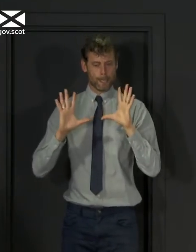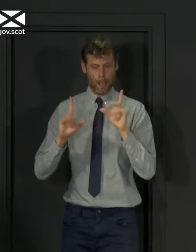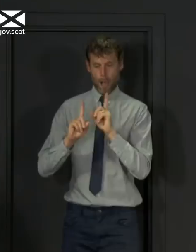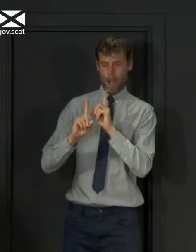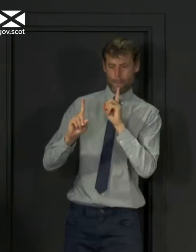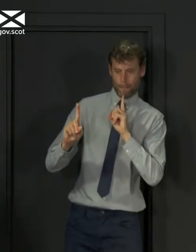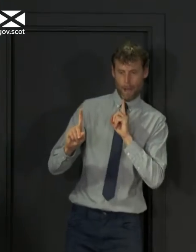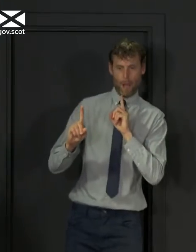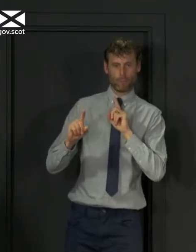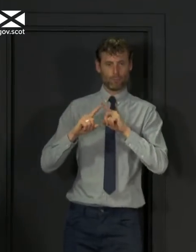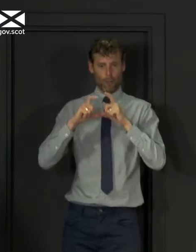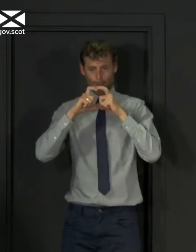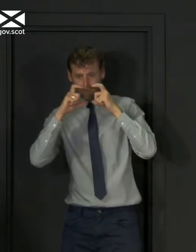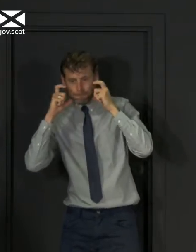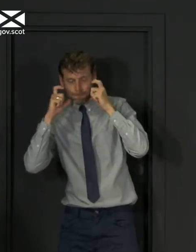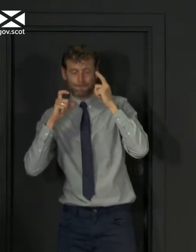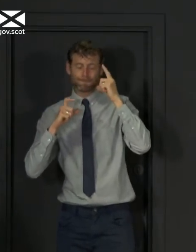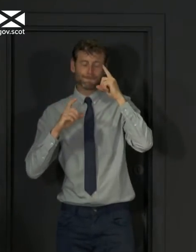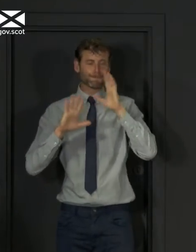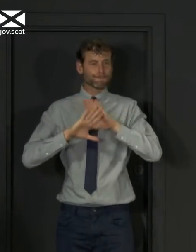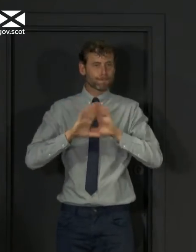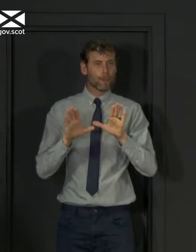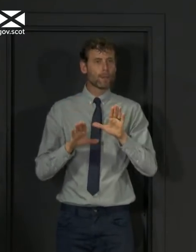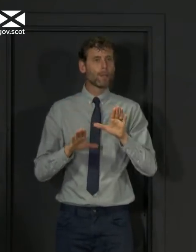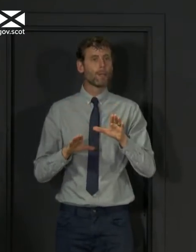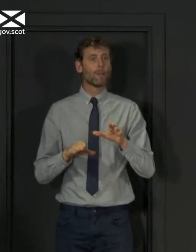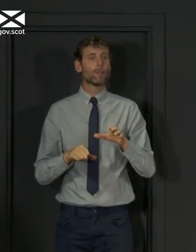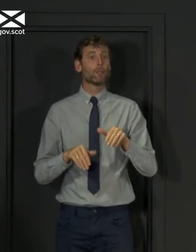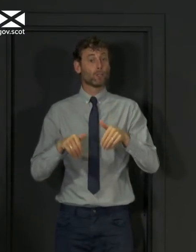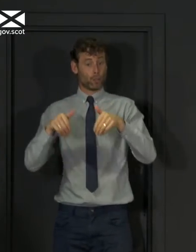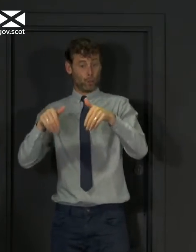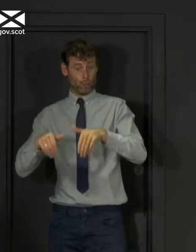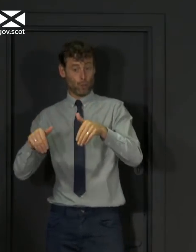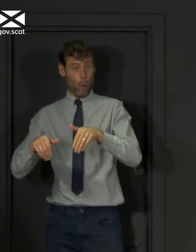what I would say, a bit like shops I want people to support the tourism industry over